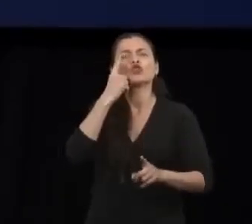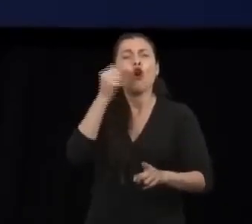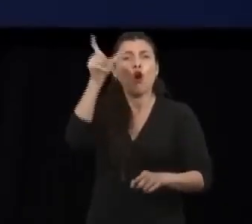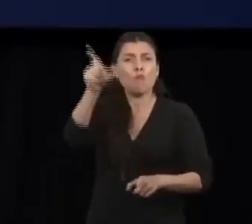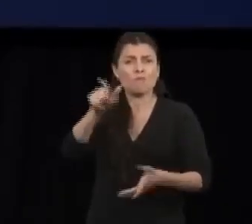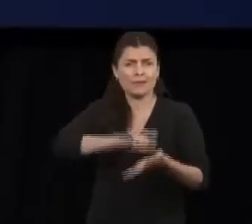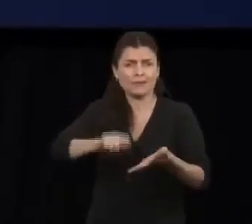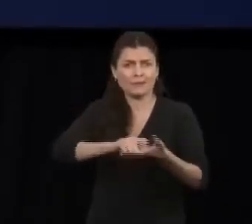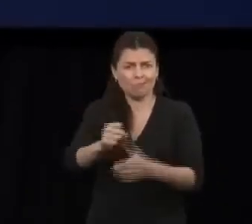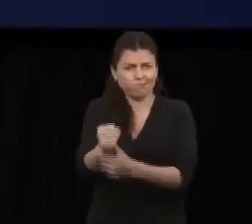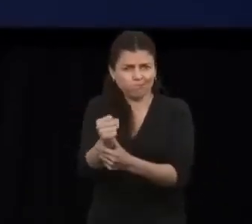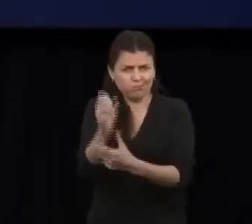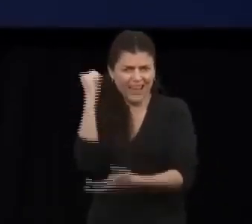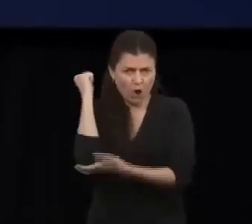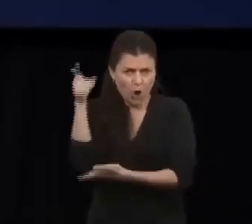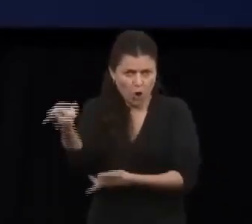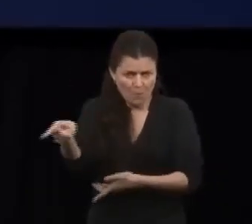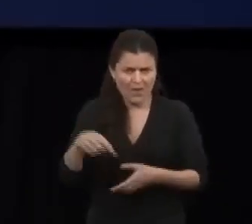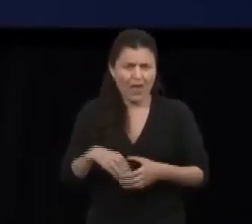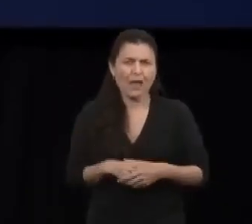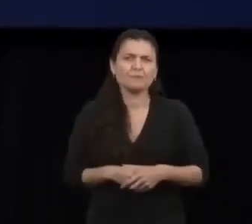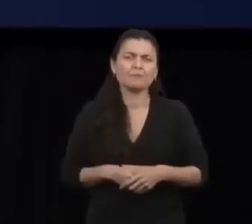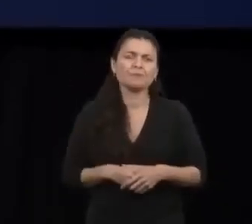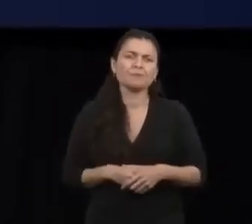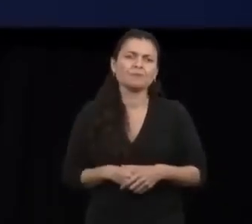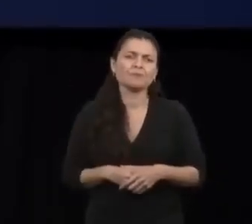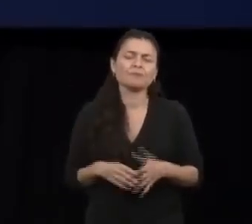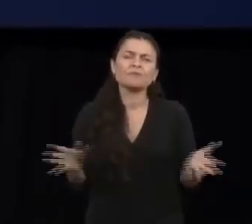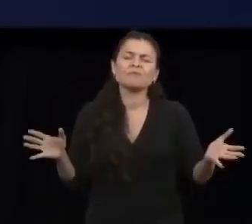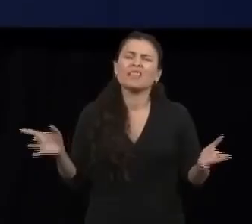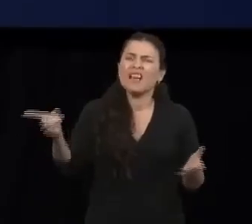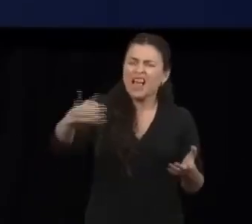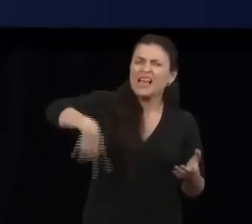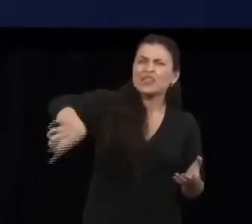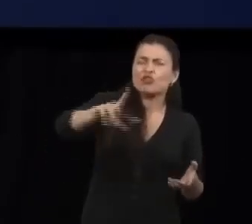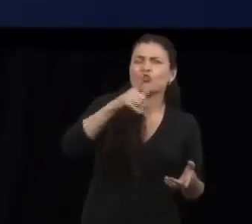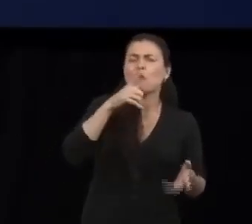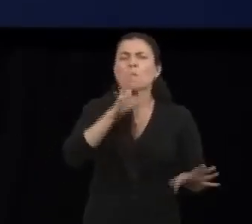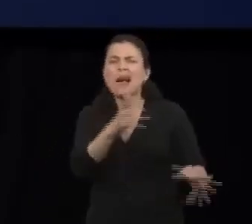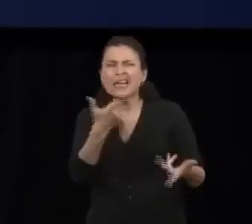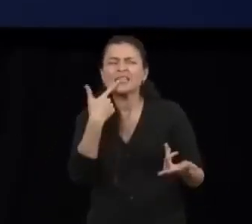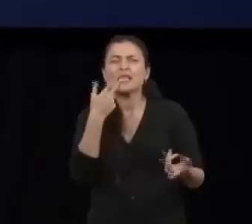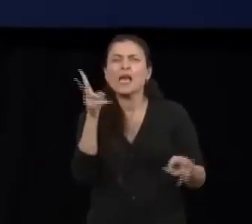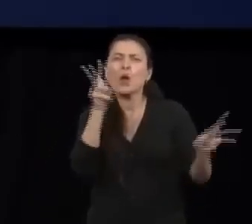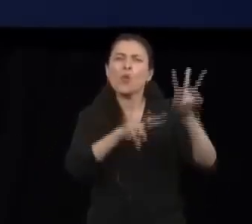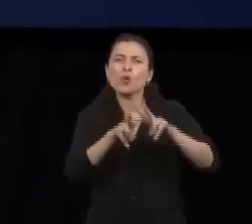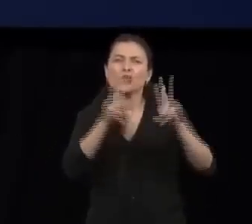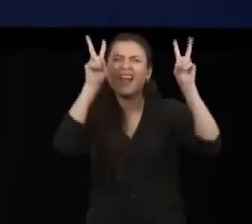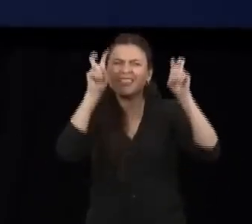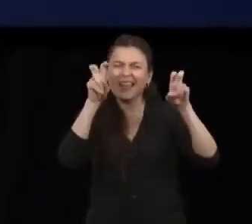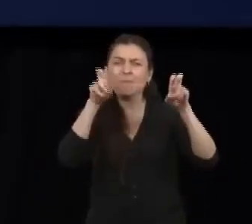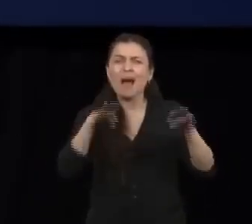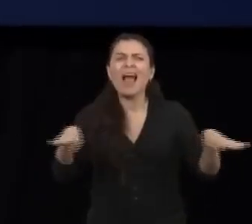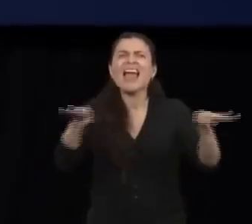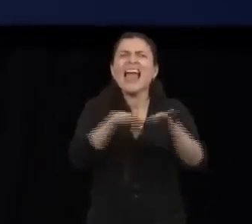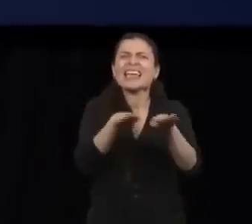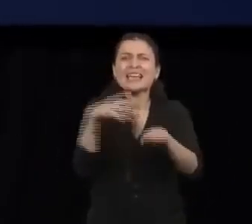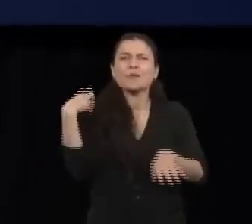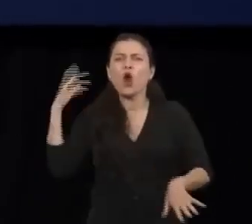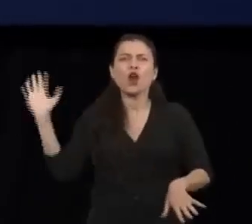do not work well with the general equilibrium models. So, what we have to understand is